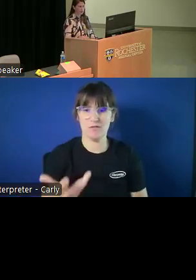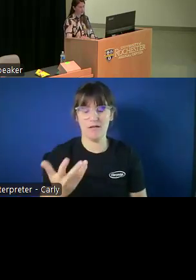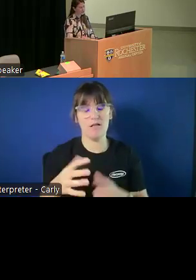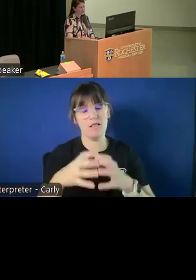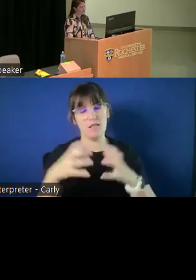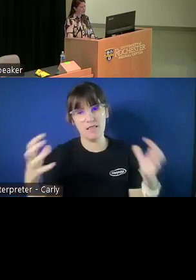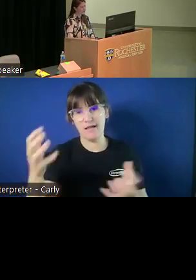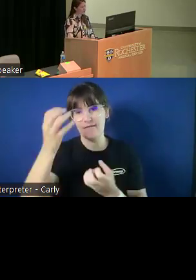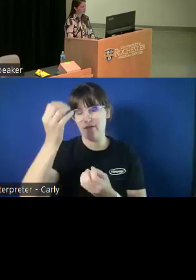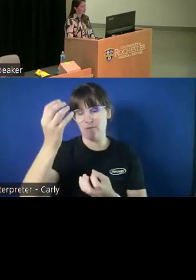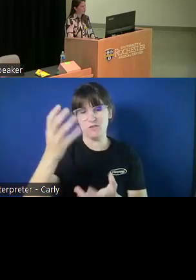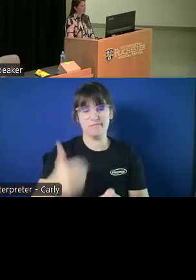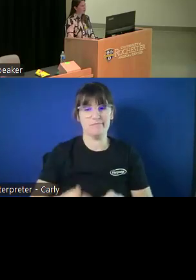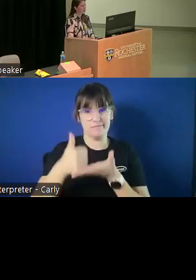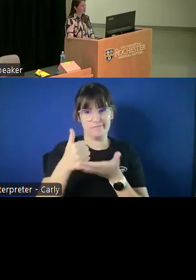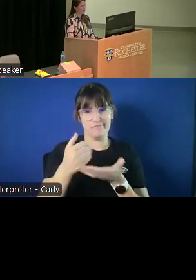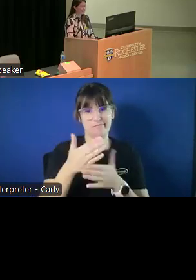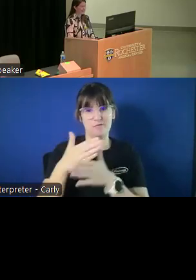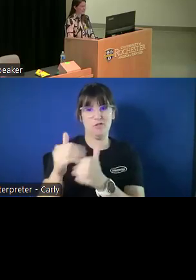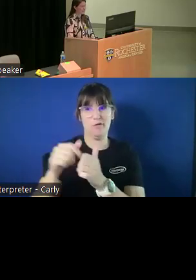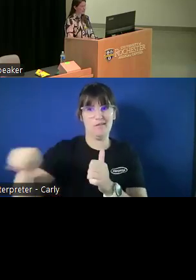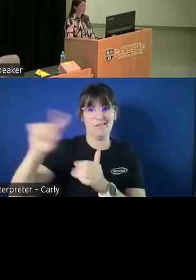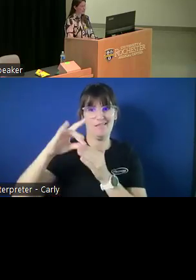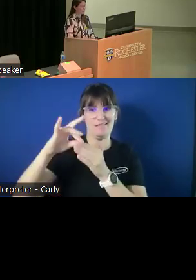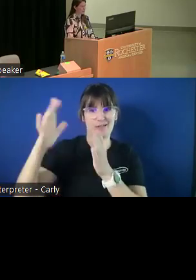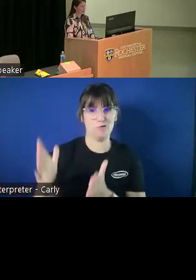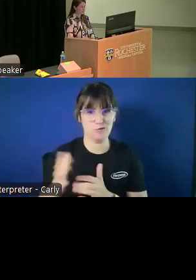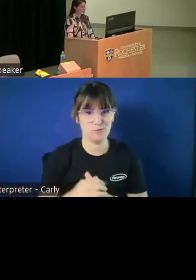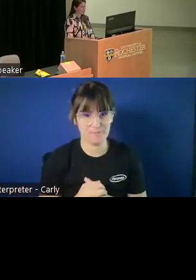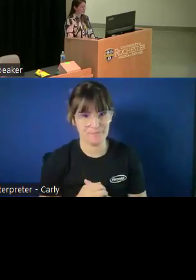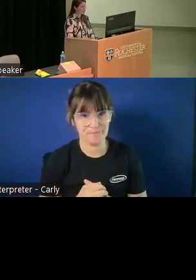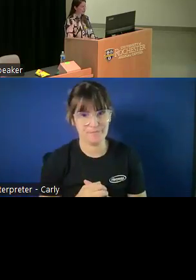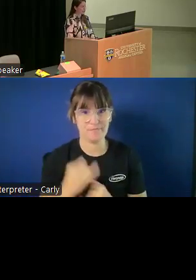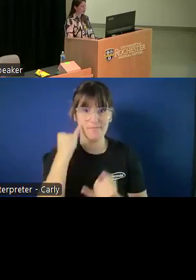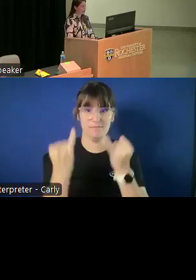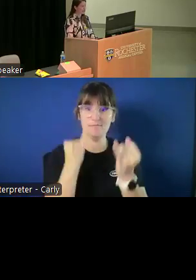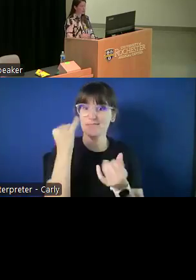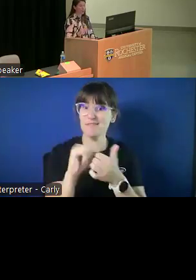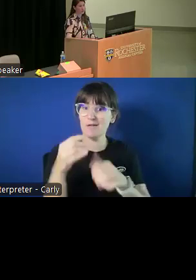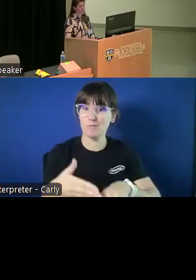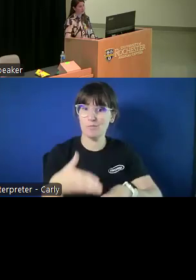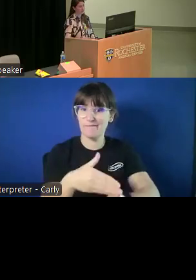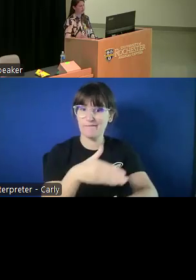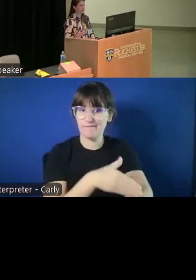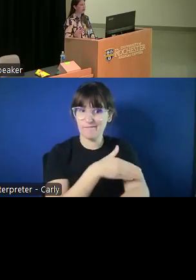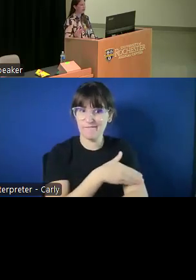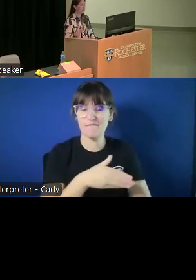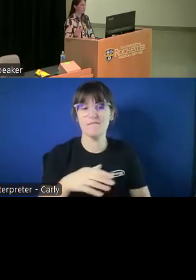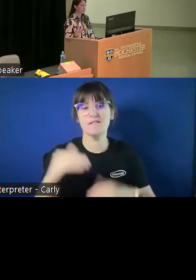when I'm sharing with leadership um ideas for uh improvement uh and then qualitative ideas folks